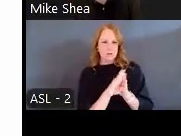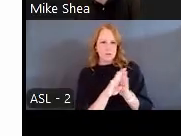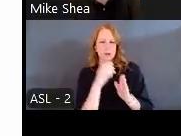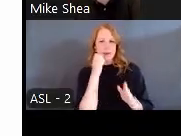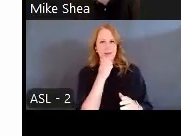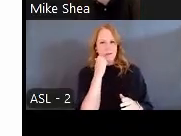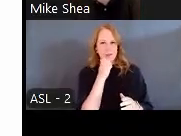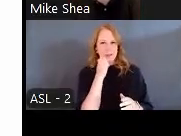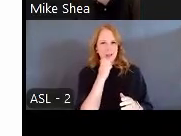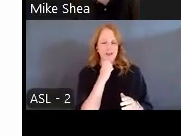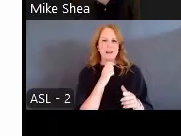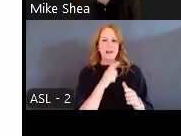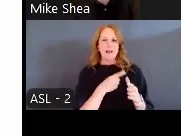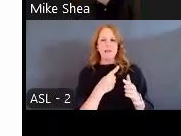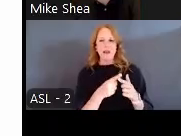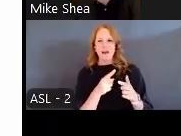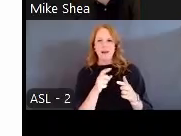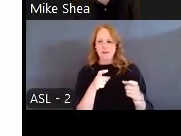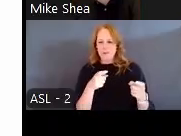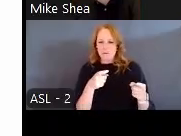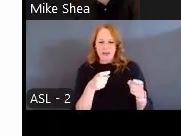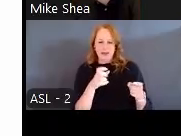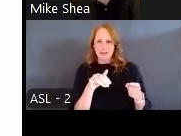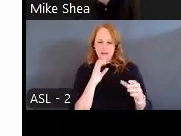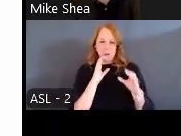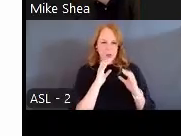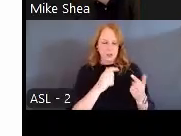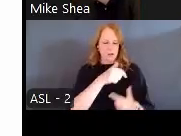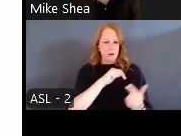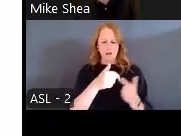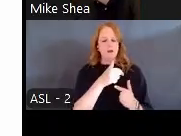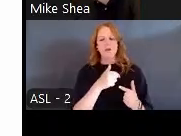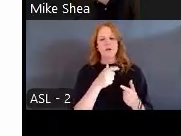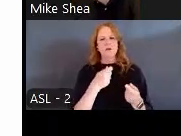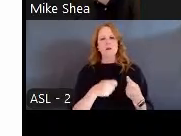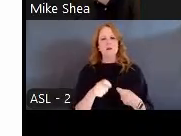um and them having to then manage that sort of communication. So instead of this the coaches